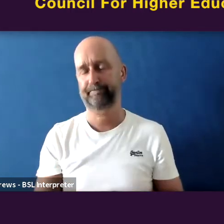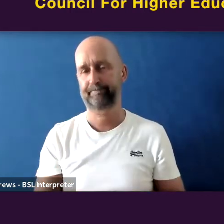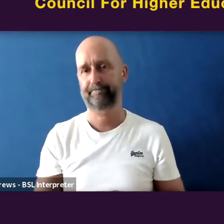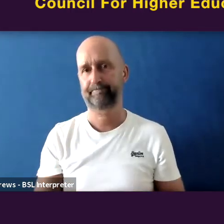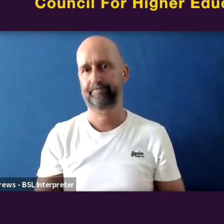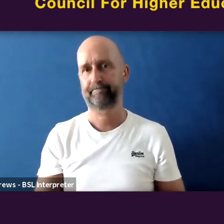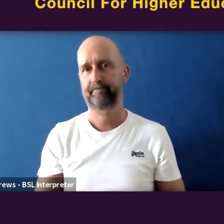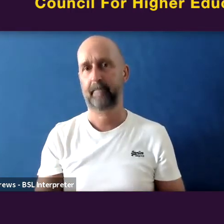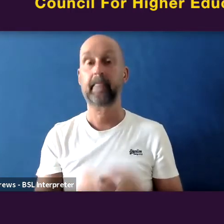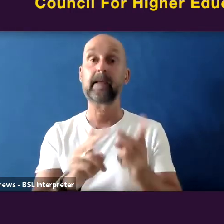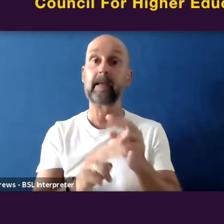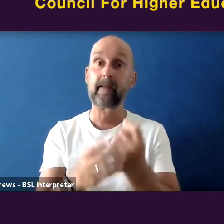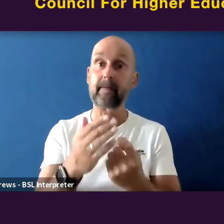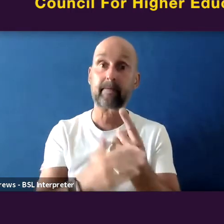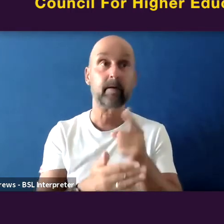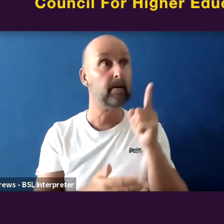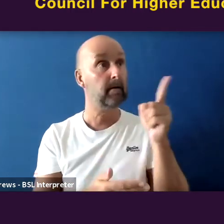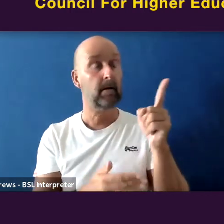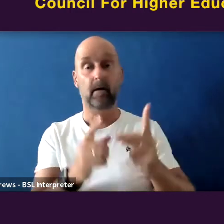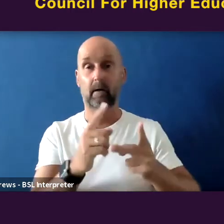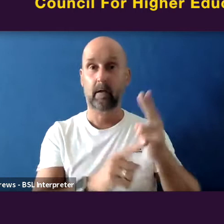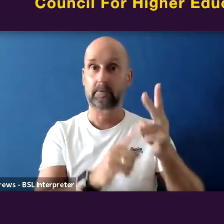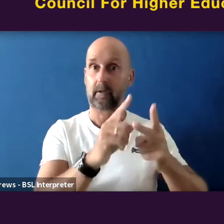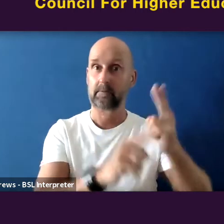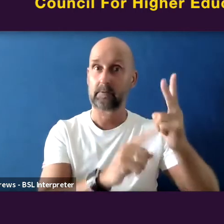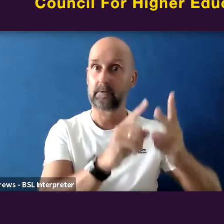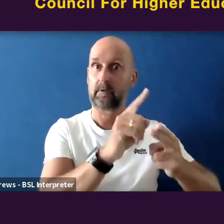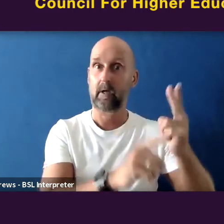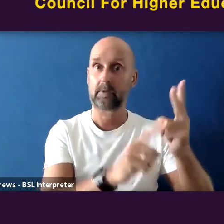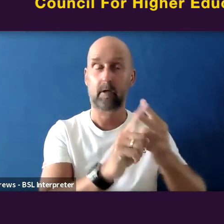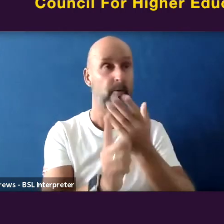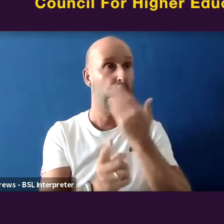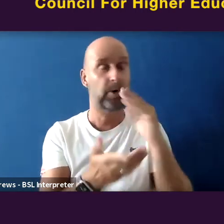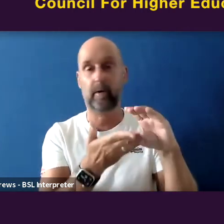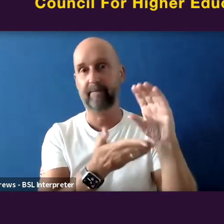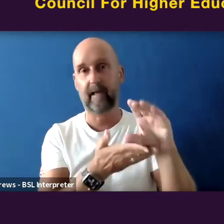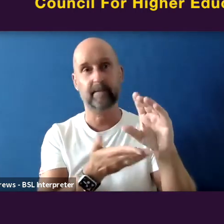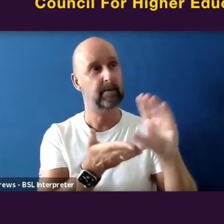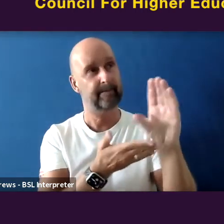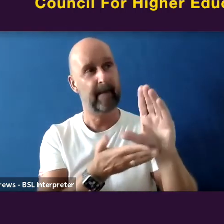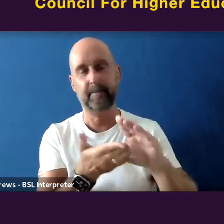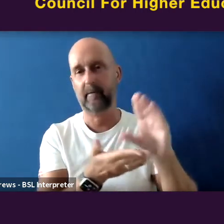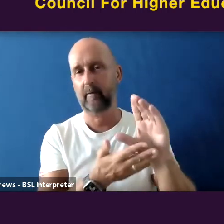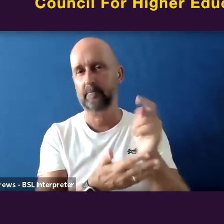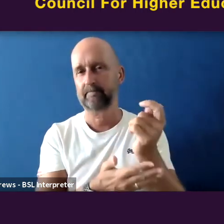If we are to reverse the downward spiral of disinvestment in arts subjects, we must now give